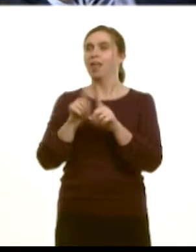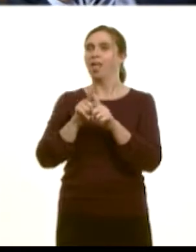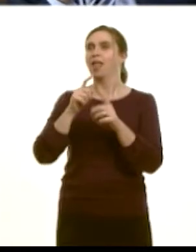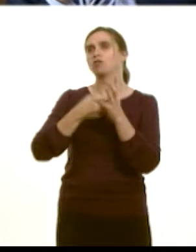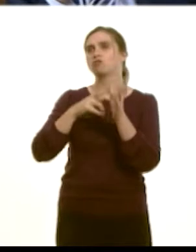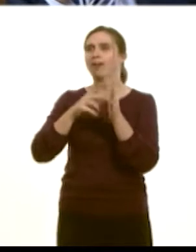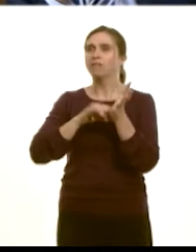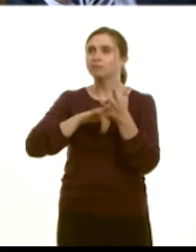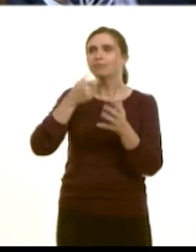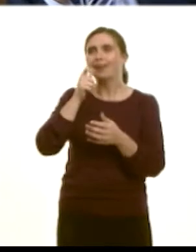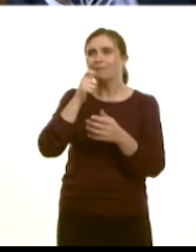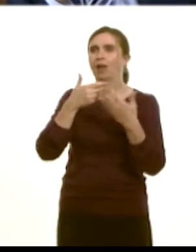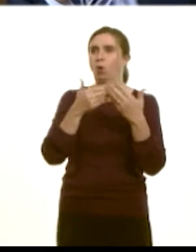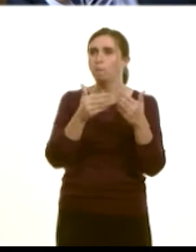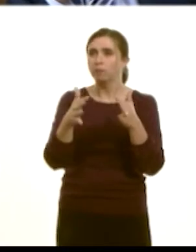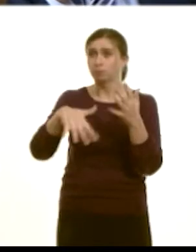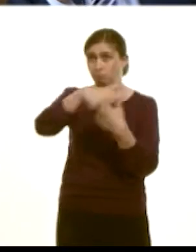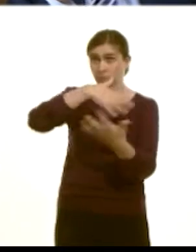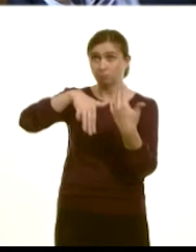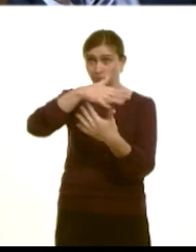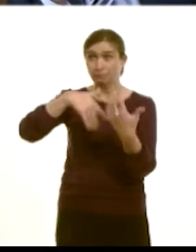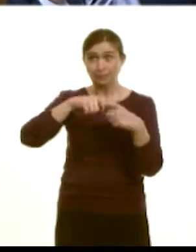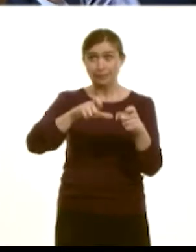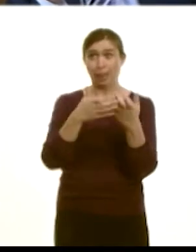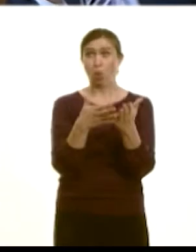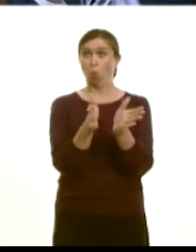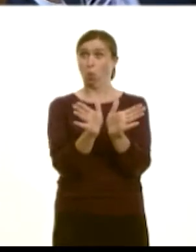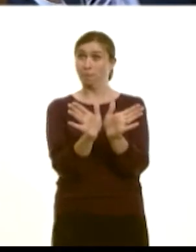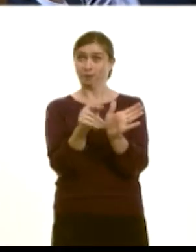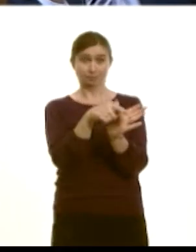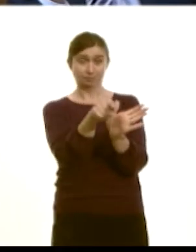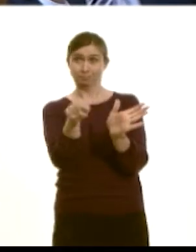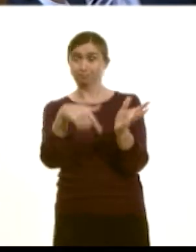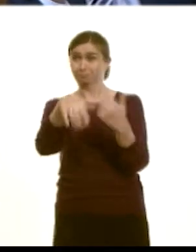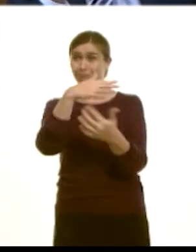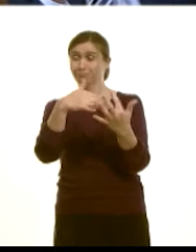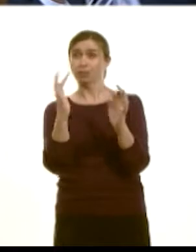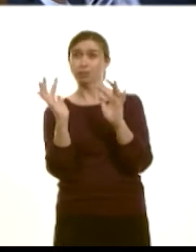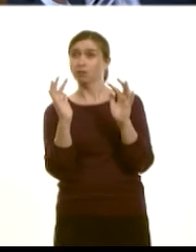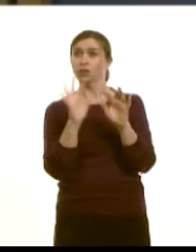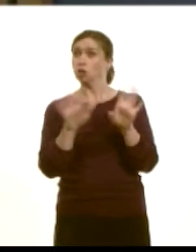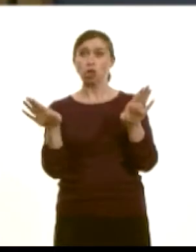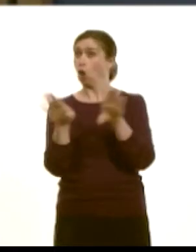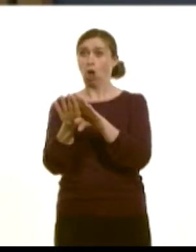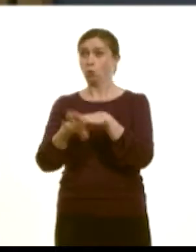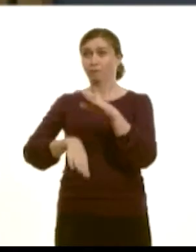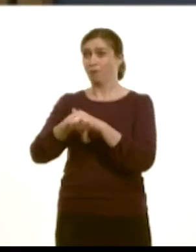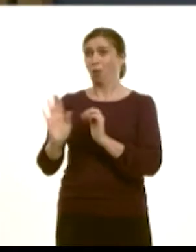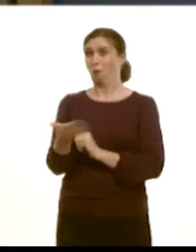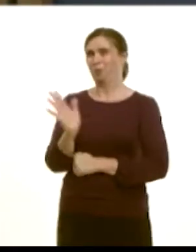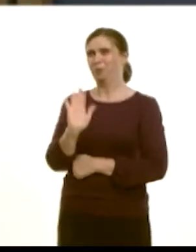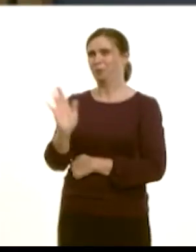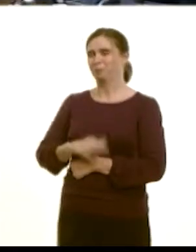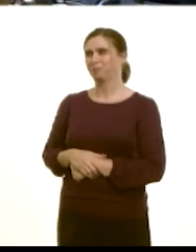It is far from the case that Cwmcarn forest is somehow closed for business.